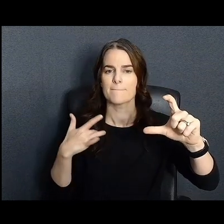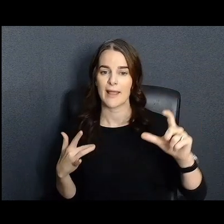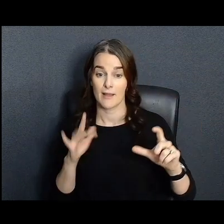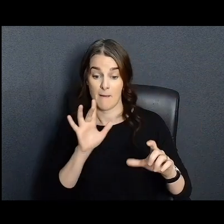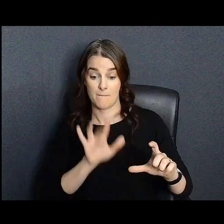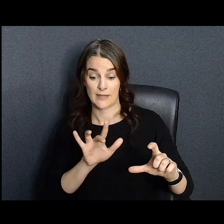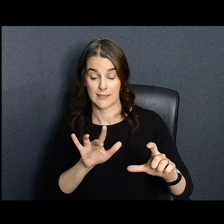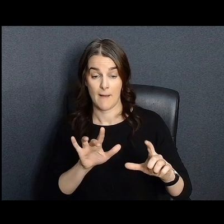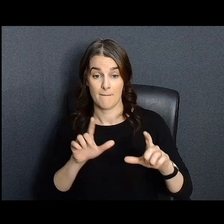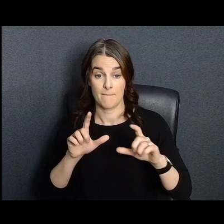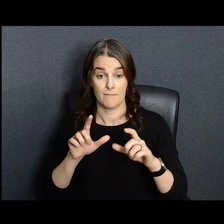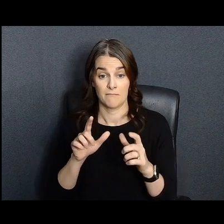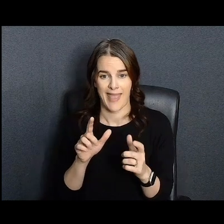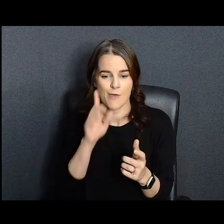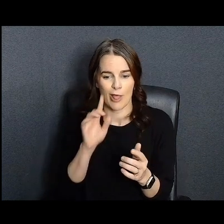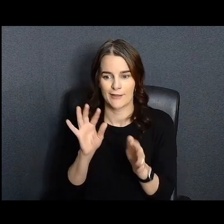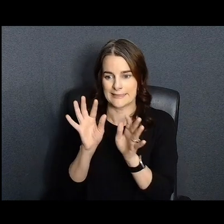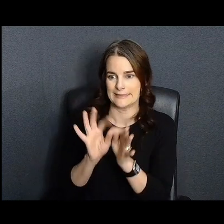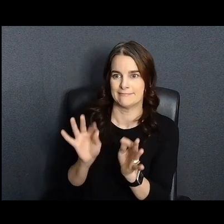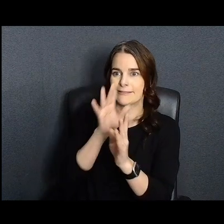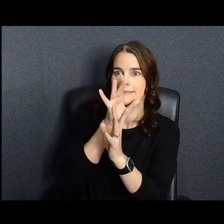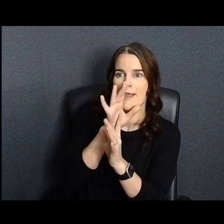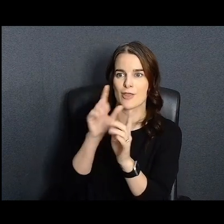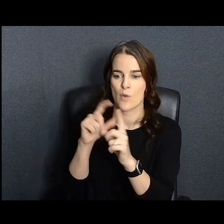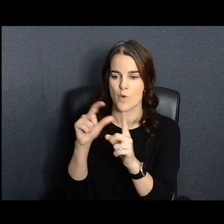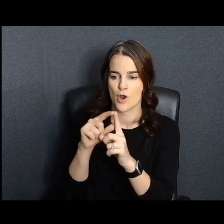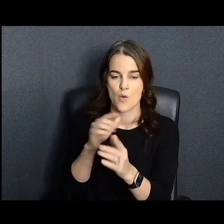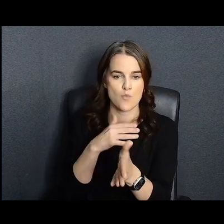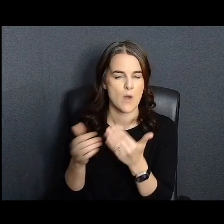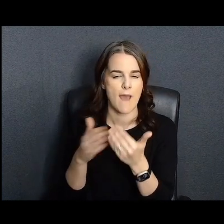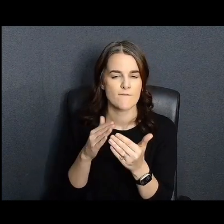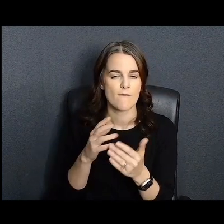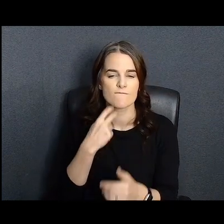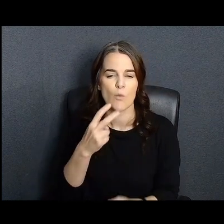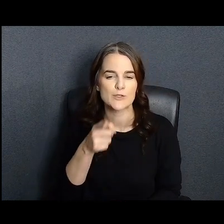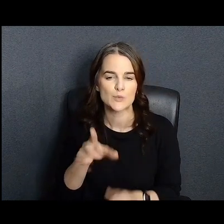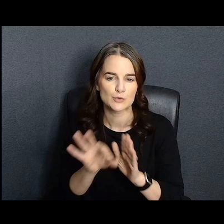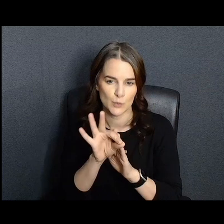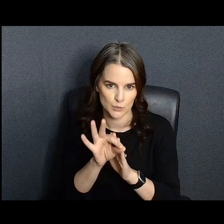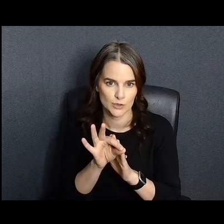it will just say the word in the voice that you choose.